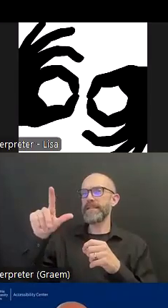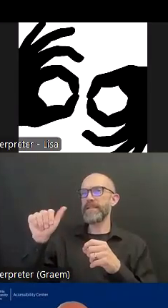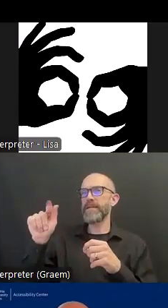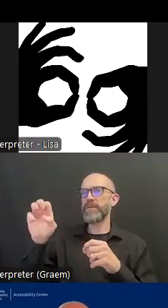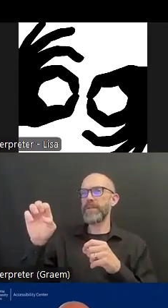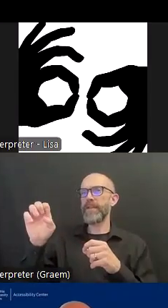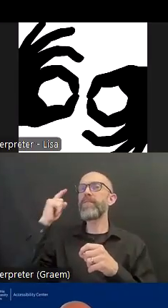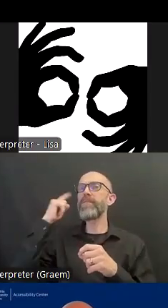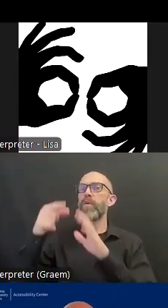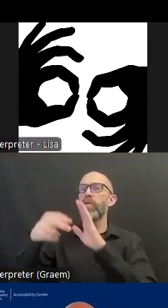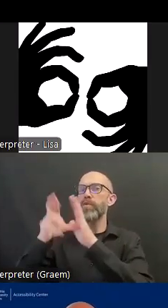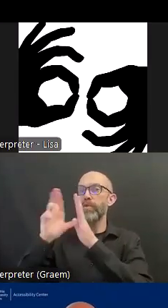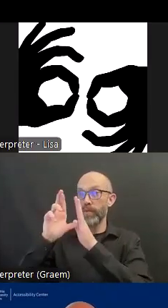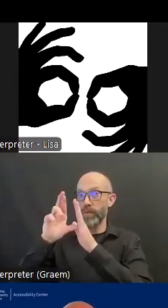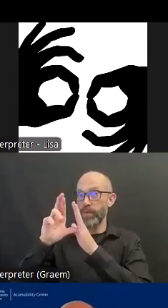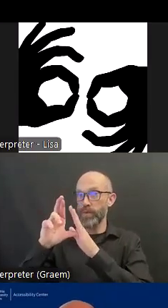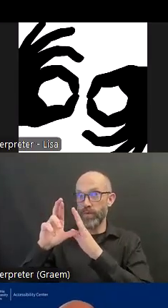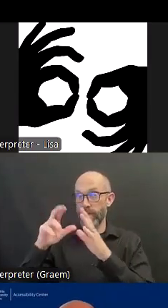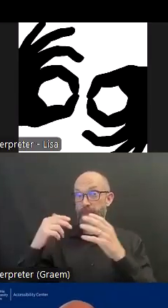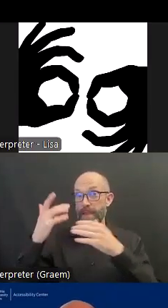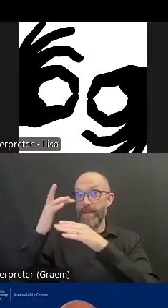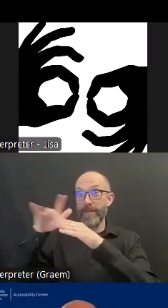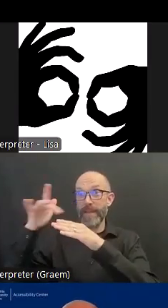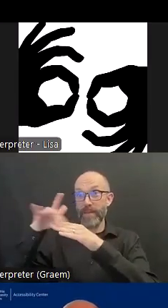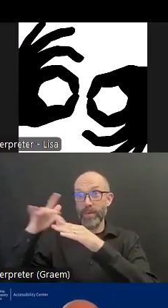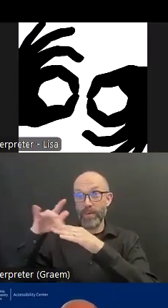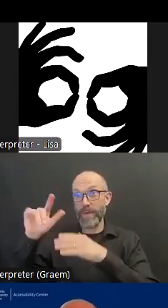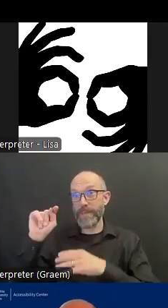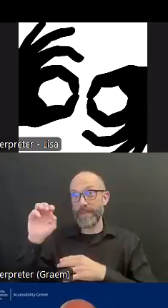They were wondering if it was available as a template.